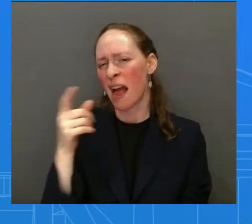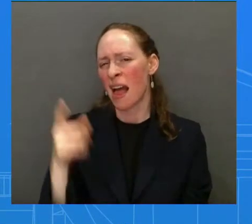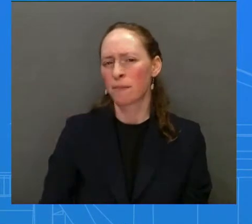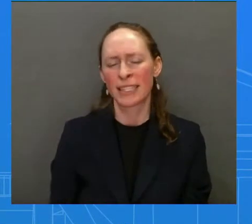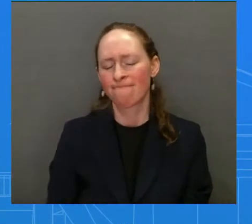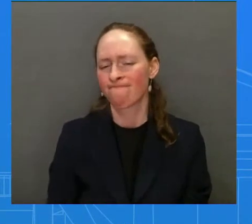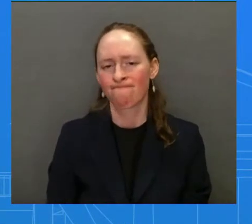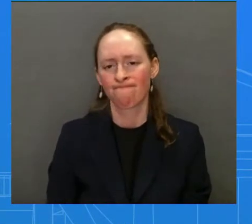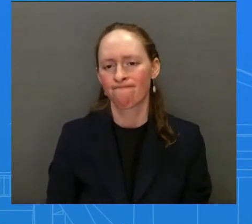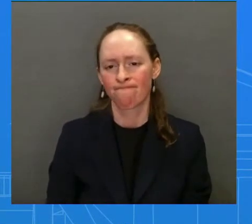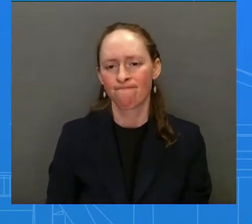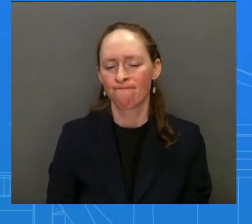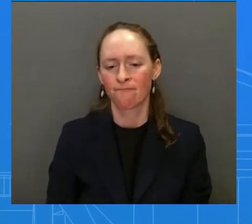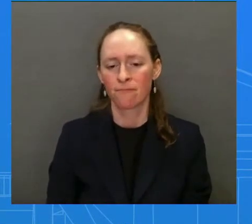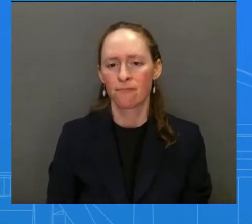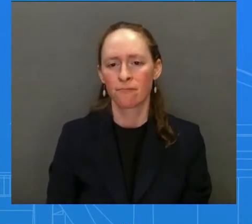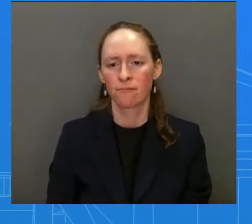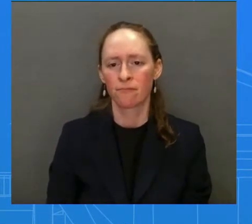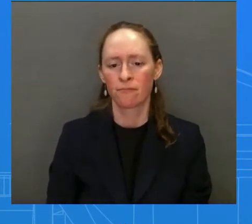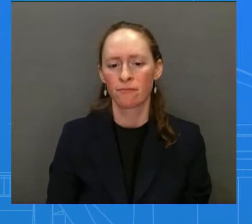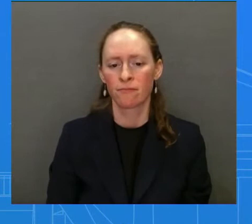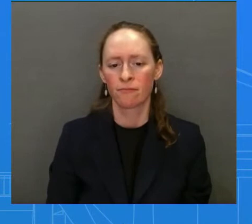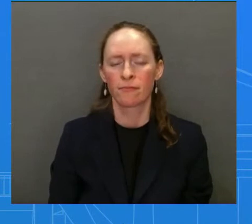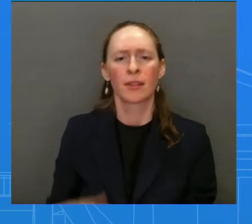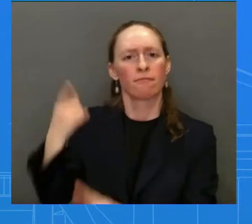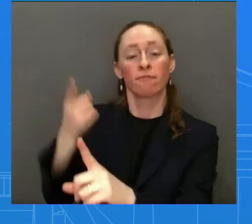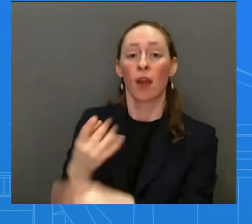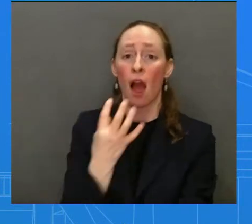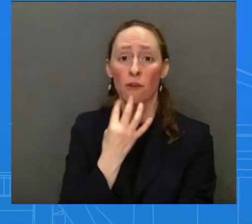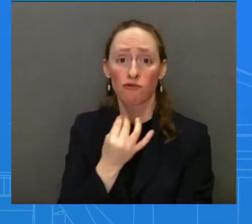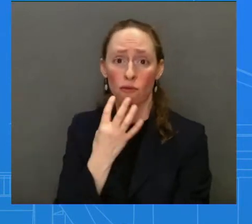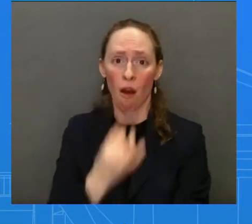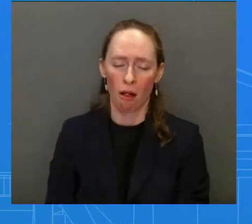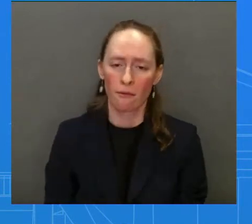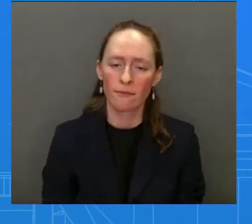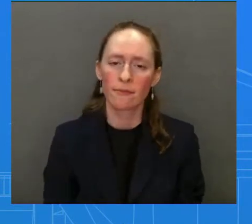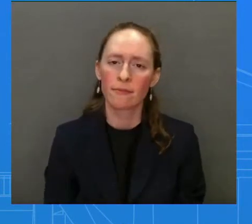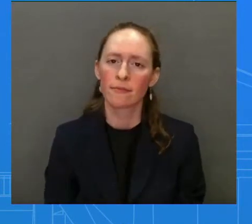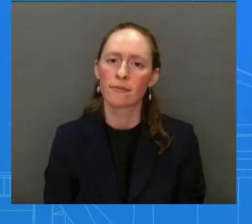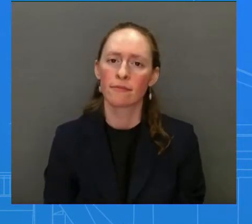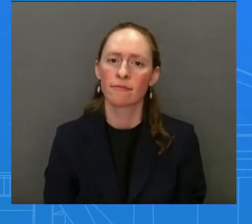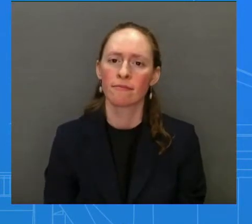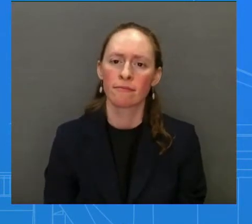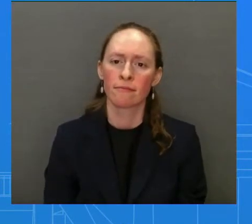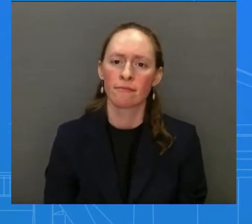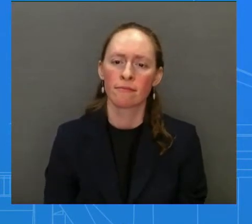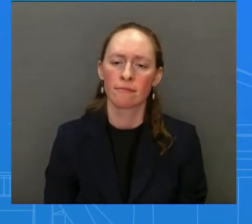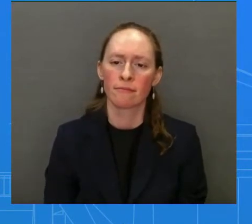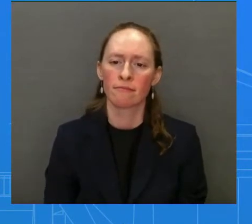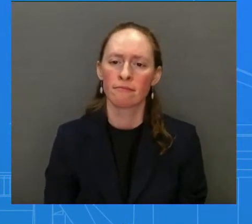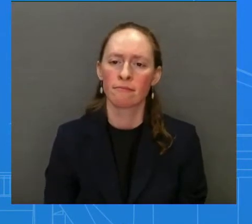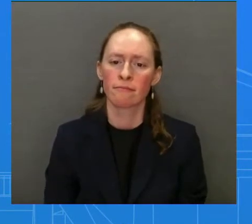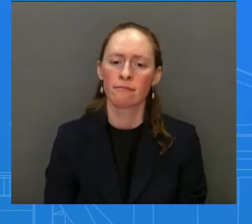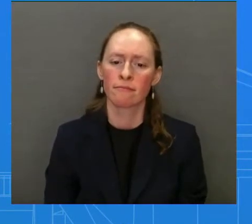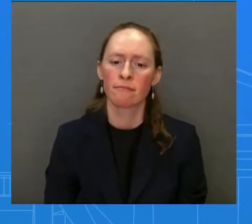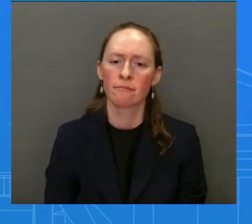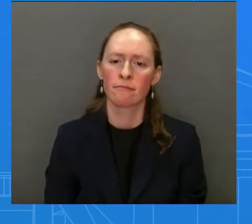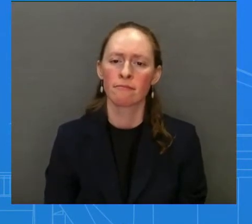It's a domestic issue, there's a personal relationship between the President and Prime Minister, obviously the dynamics between the U.S. and Israel. How does the President view his role